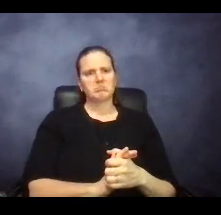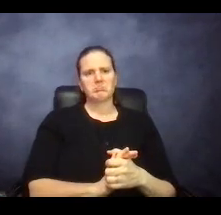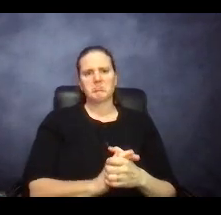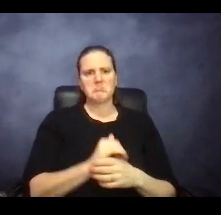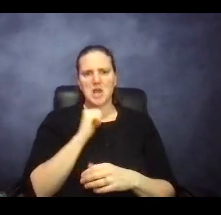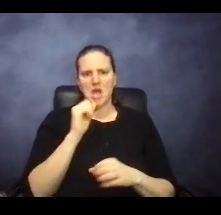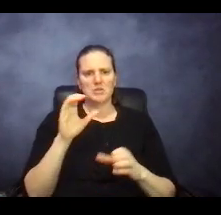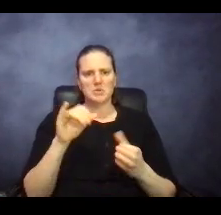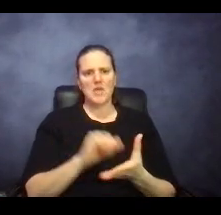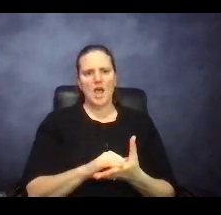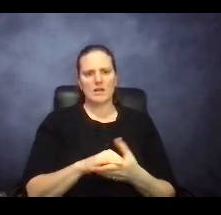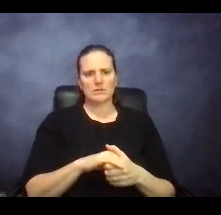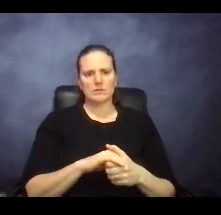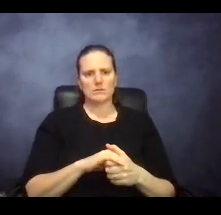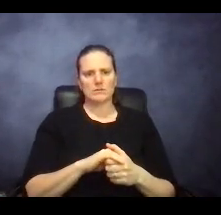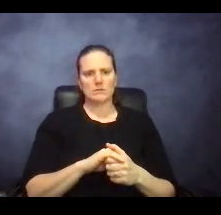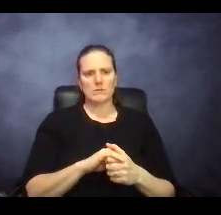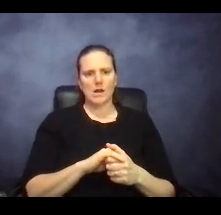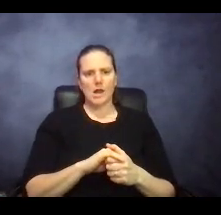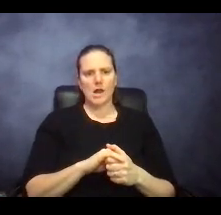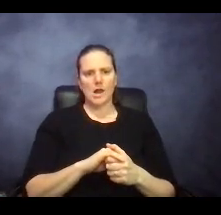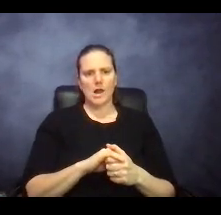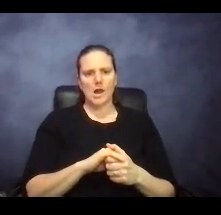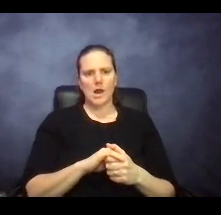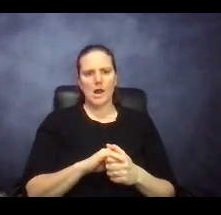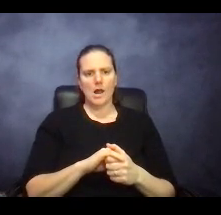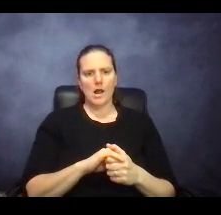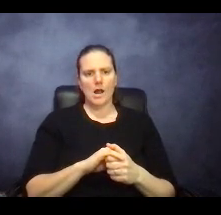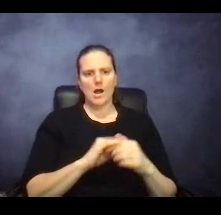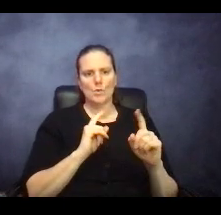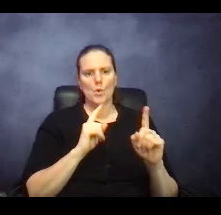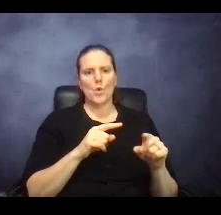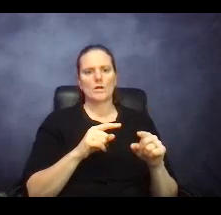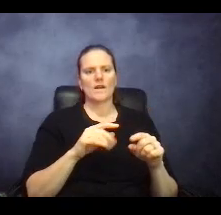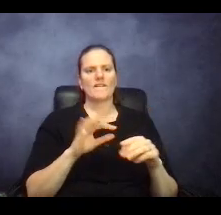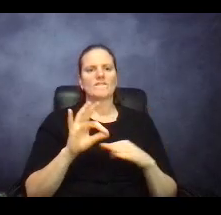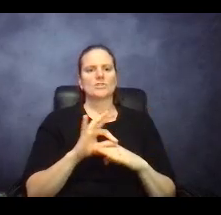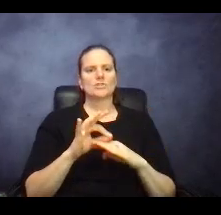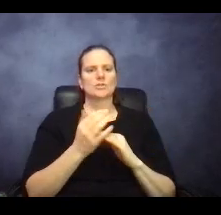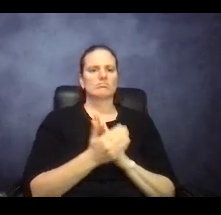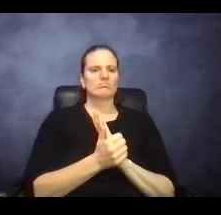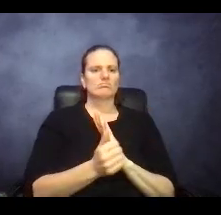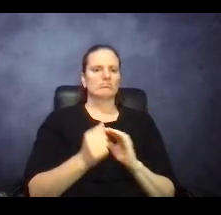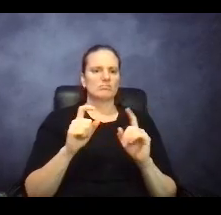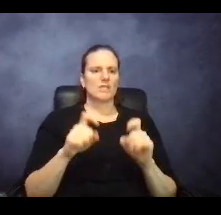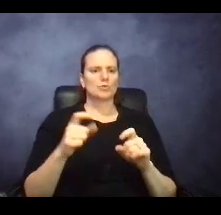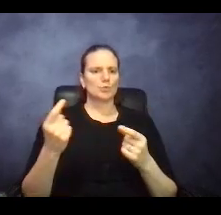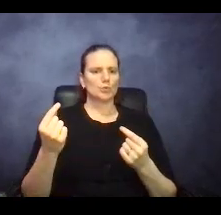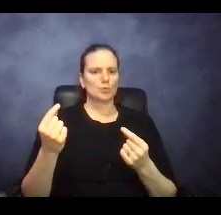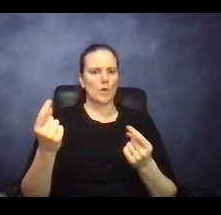I, what I do was would be to order like a functional stool test to see what exactly is happening or clinically try